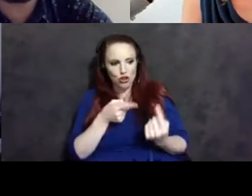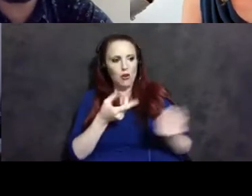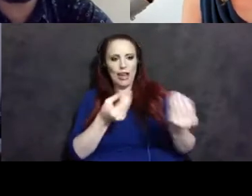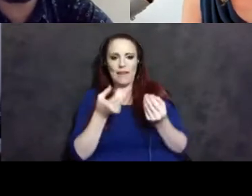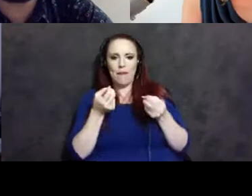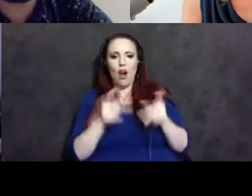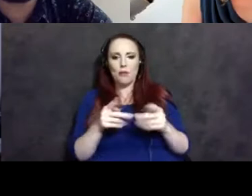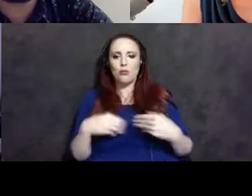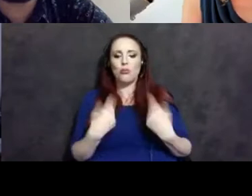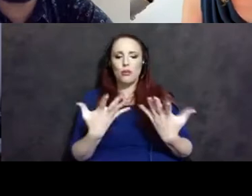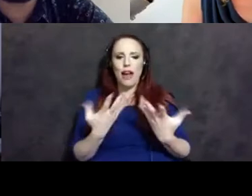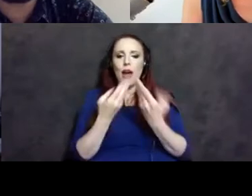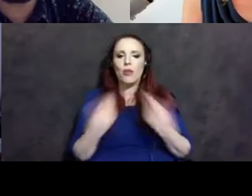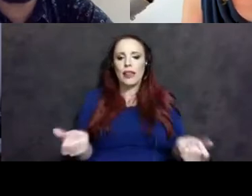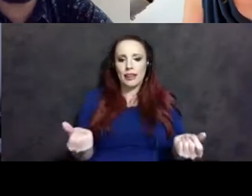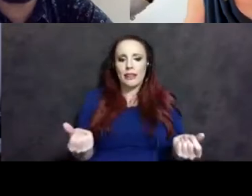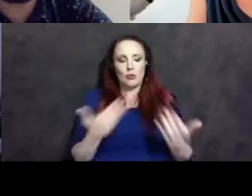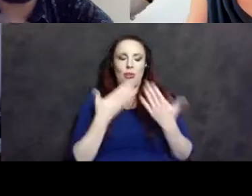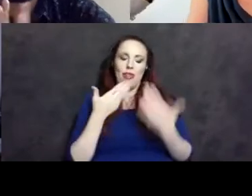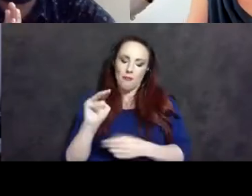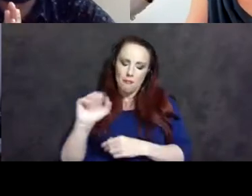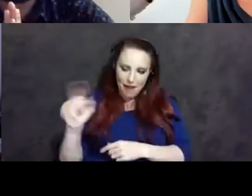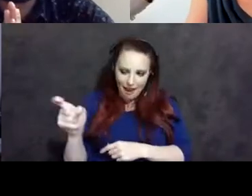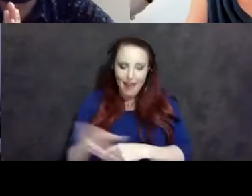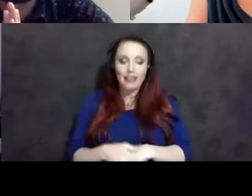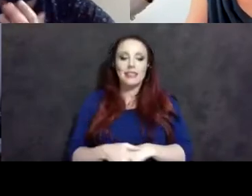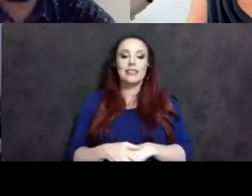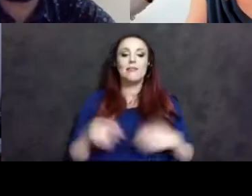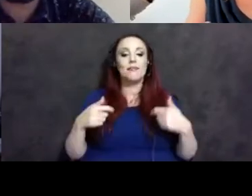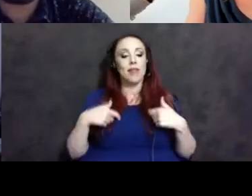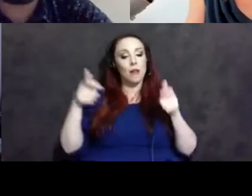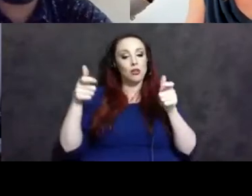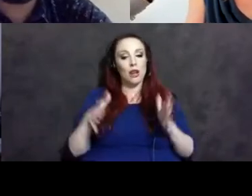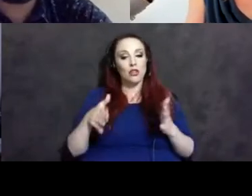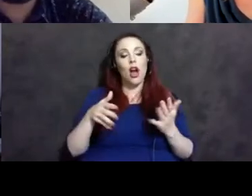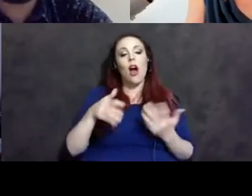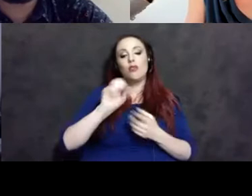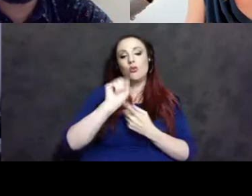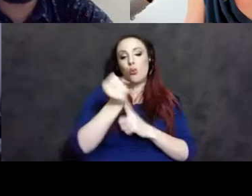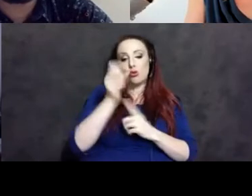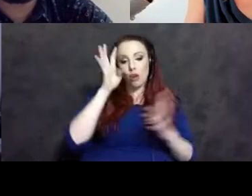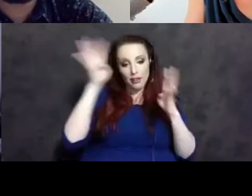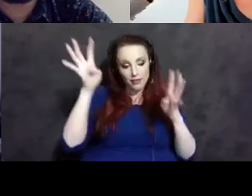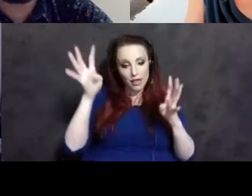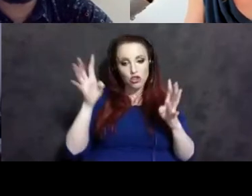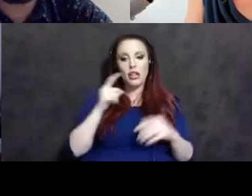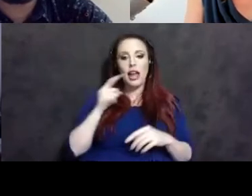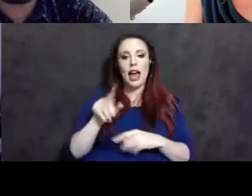So I thank you for that, Max. I'm the director of social innovation at the VAD group and my practice is community design,